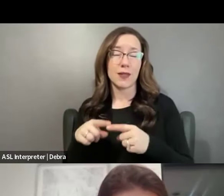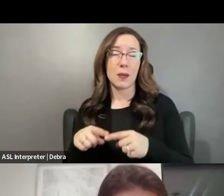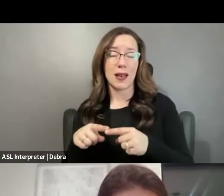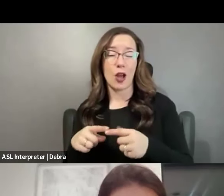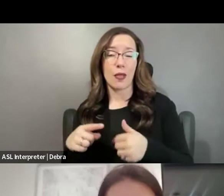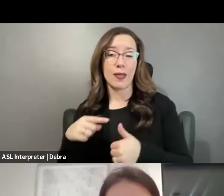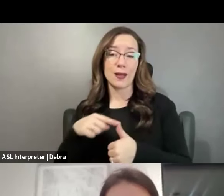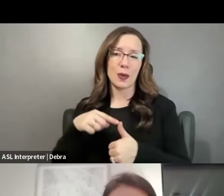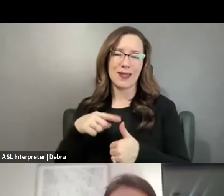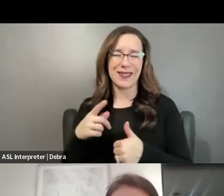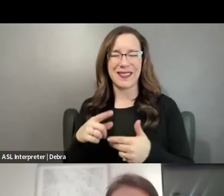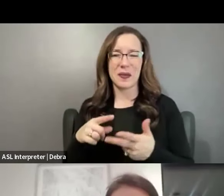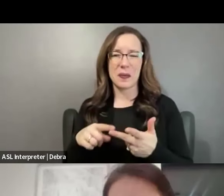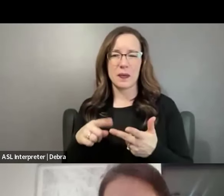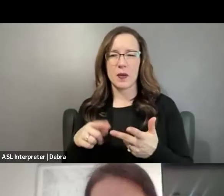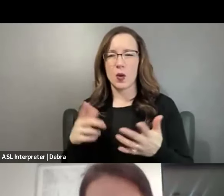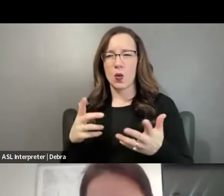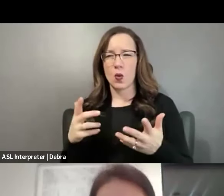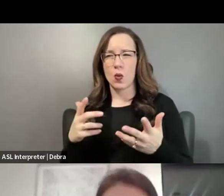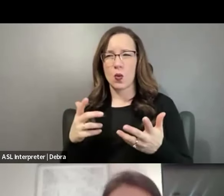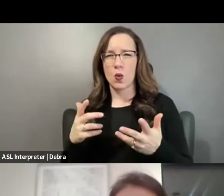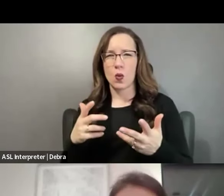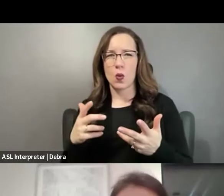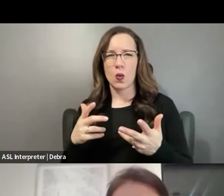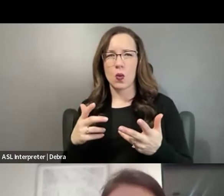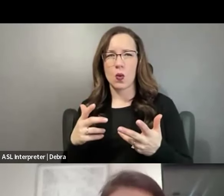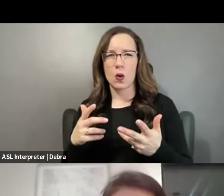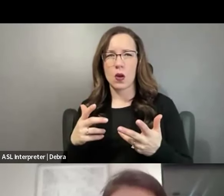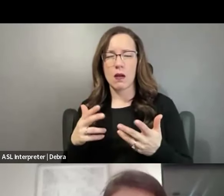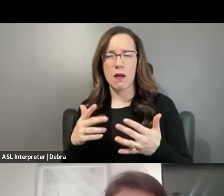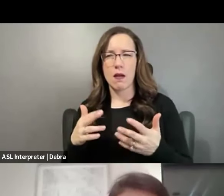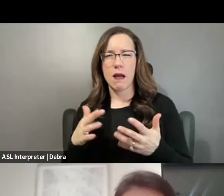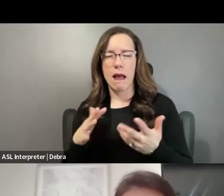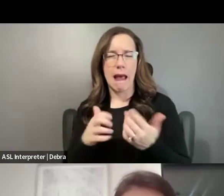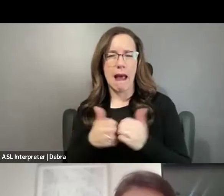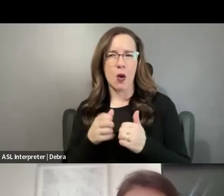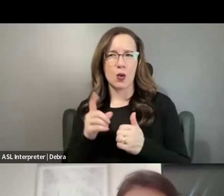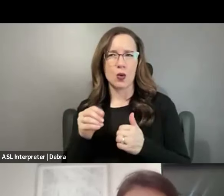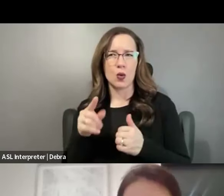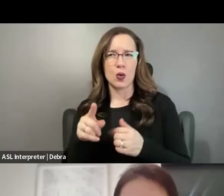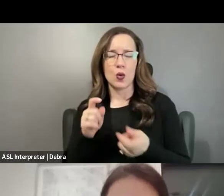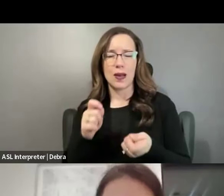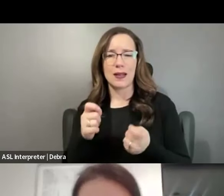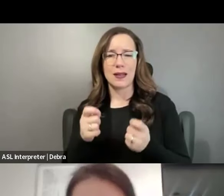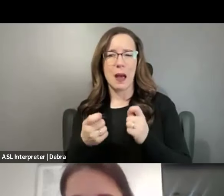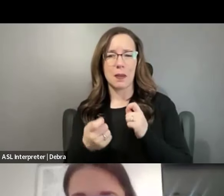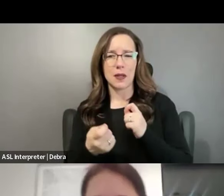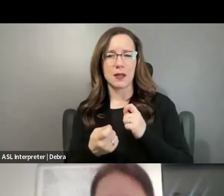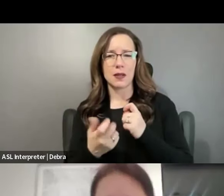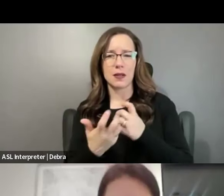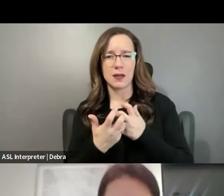In was sort of ways are you having to adapt to the needs of government clients?